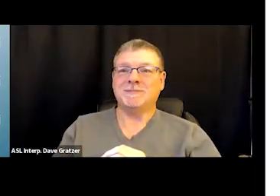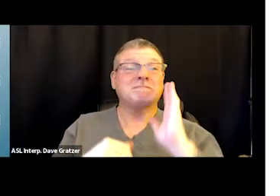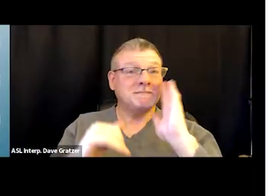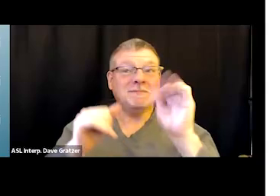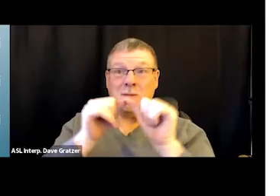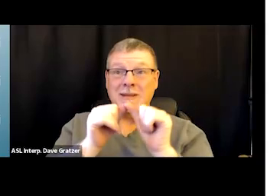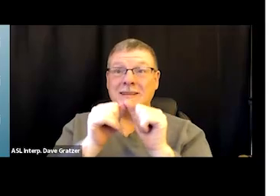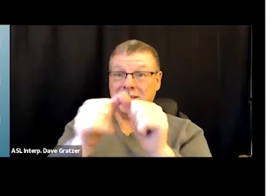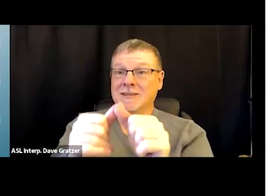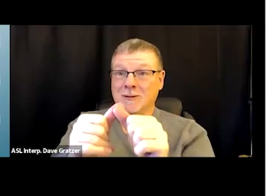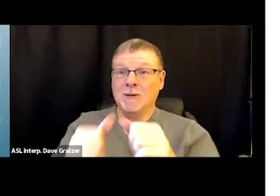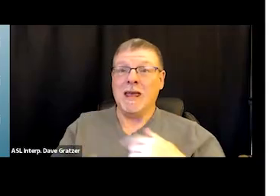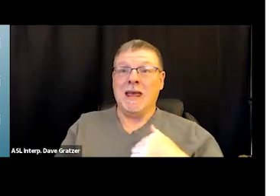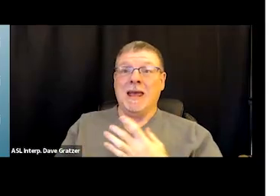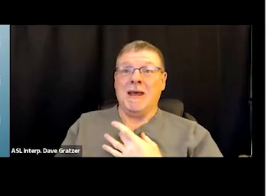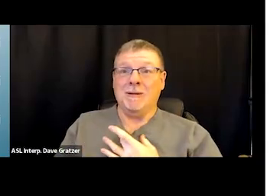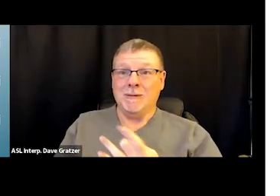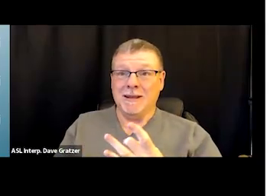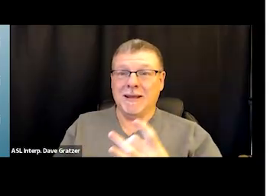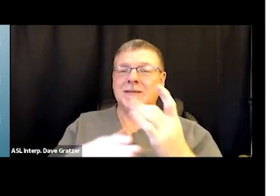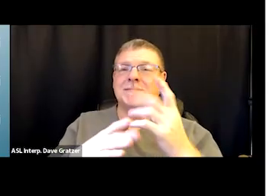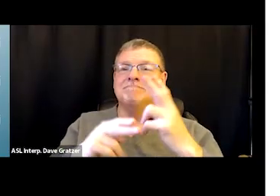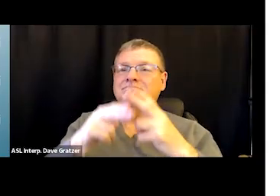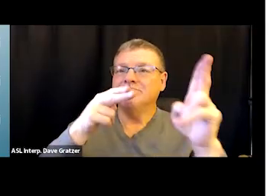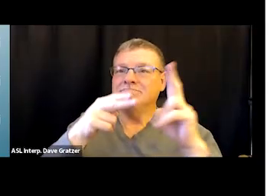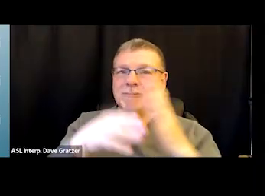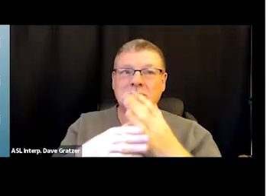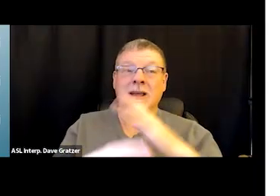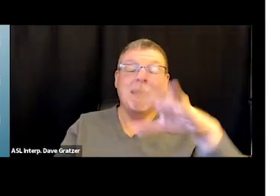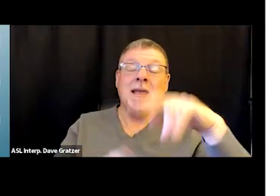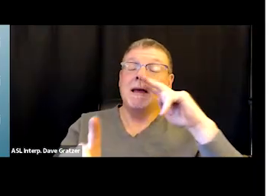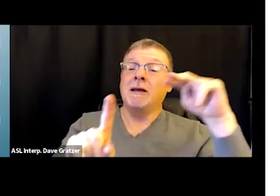Um, I would like to just briefly s- share that the views, opinions, and content